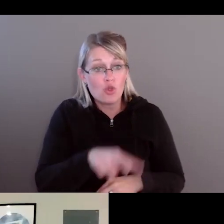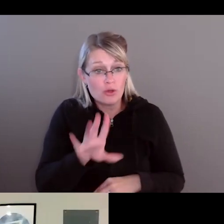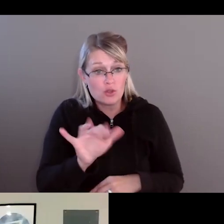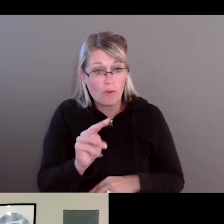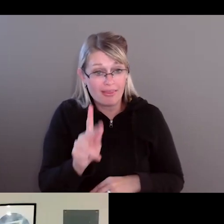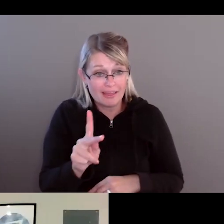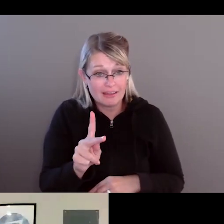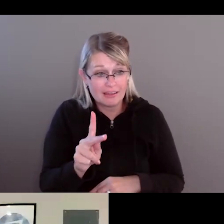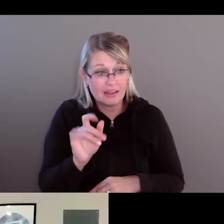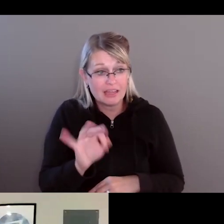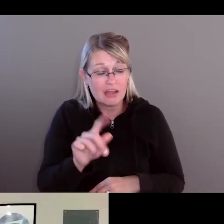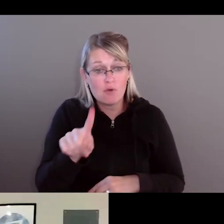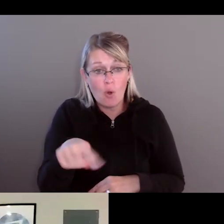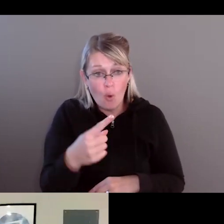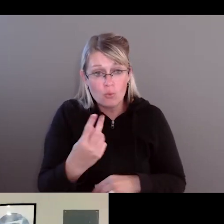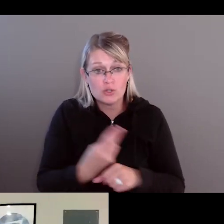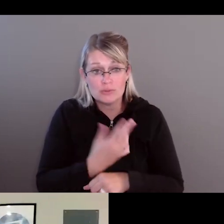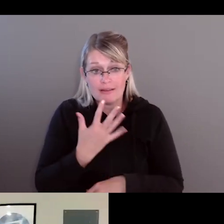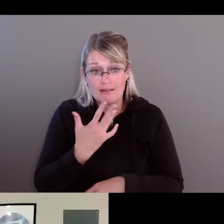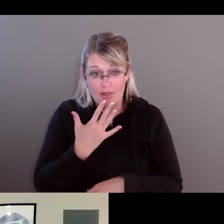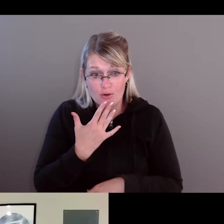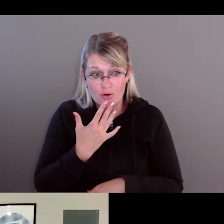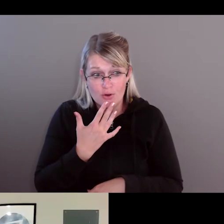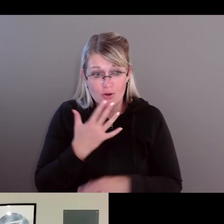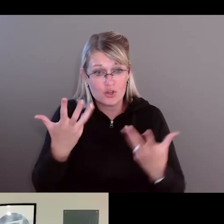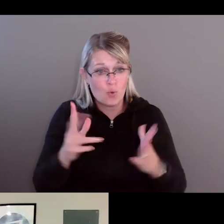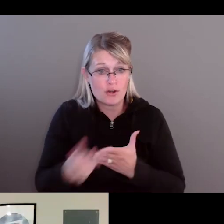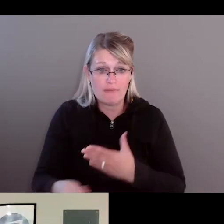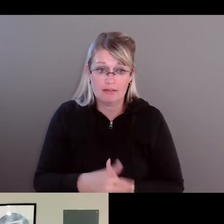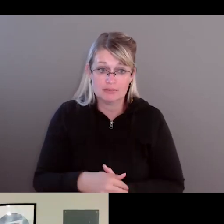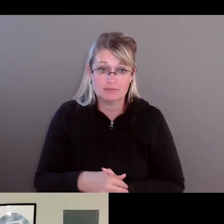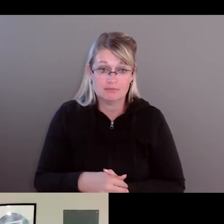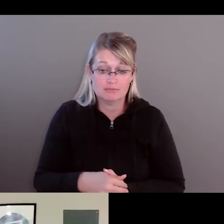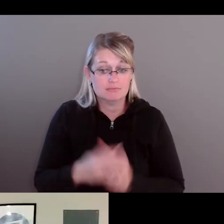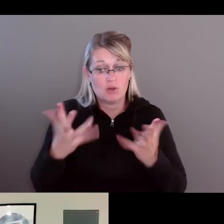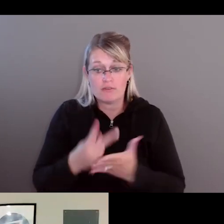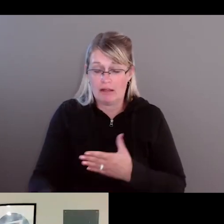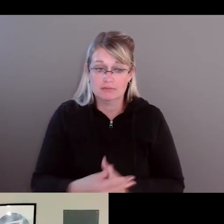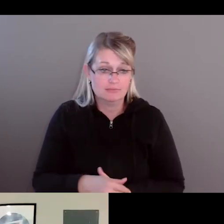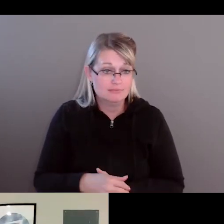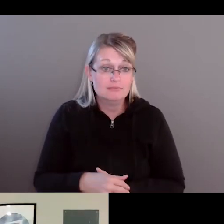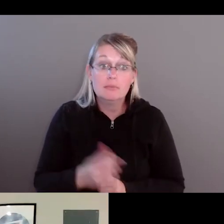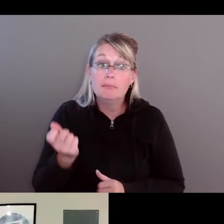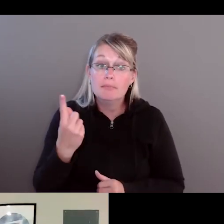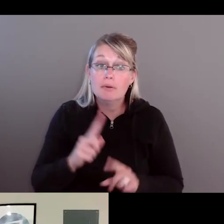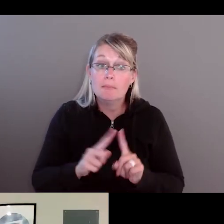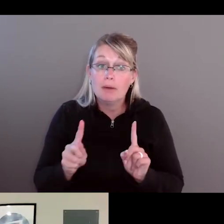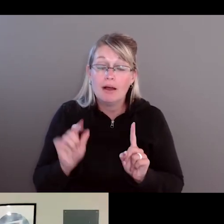you're only using color, you already failed. You already failed. If there's some type of